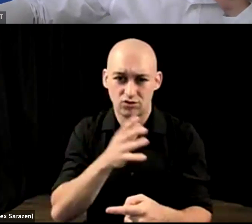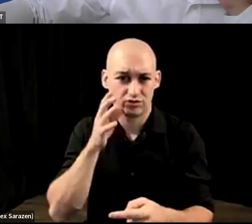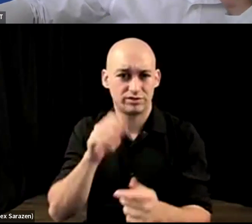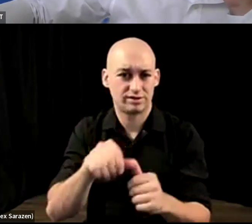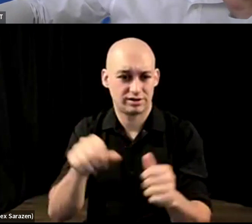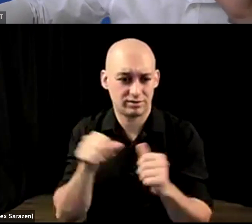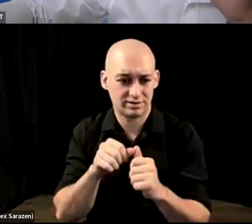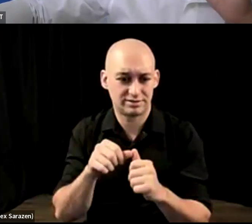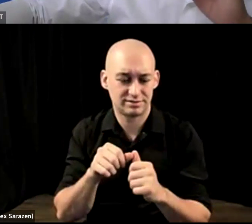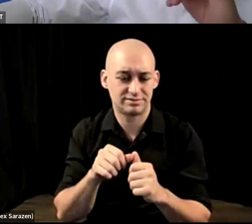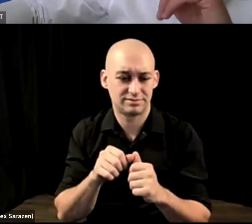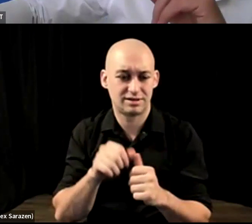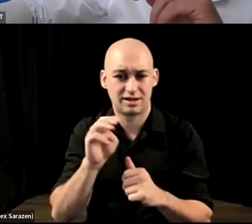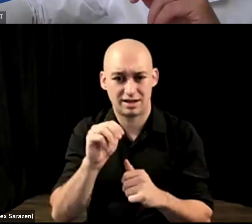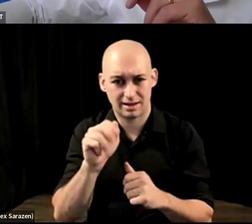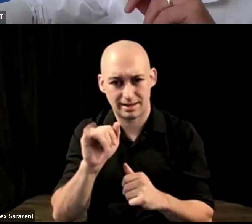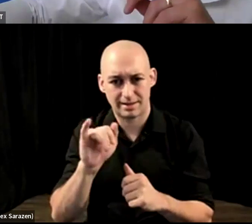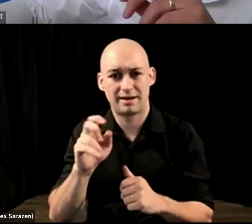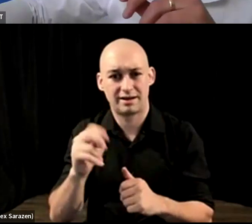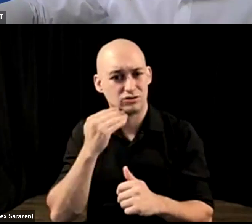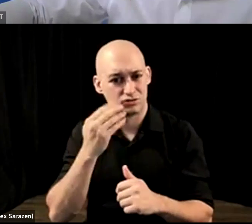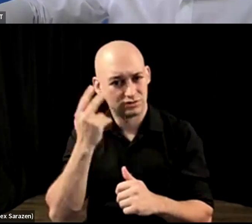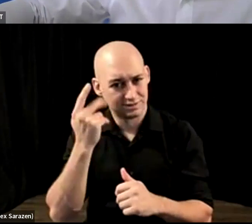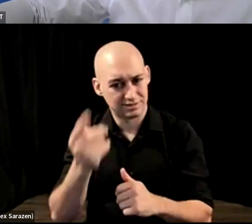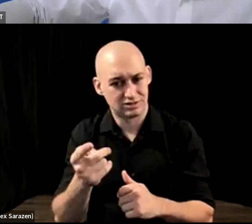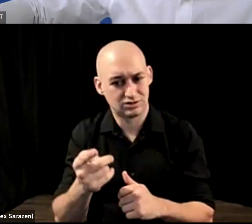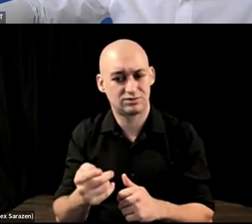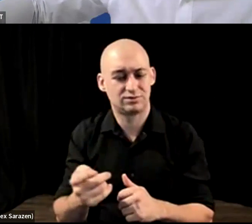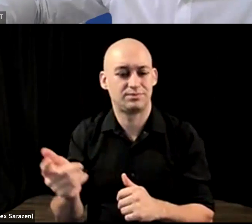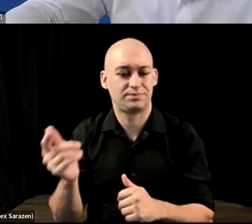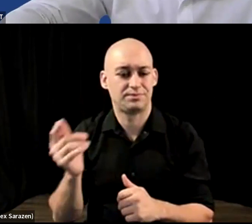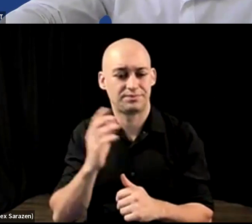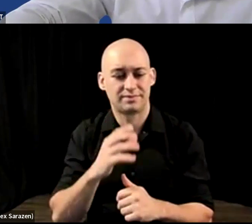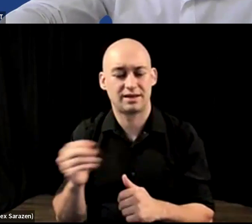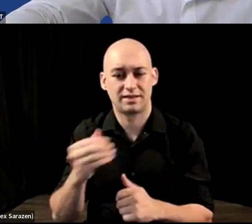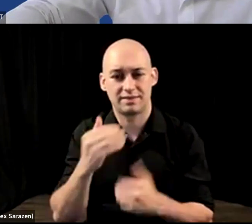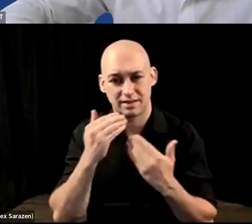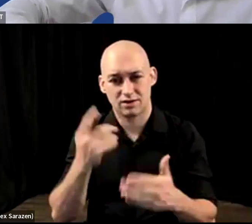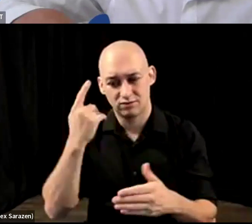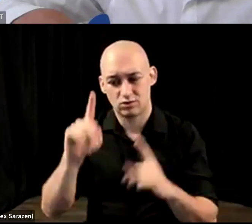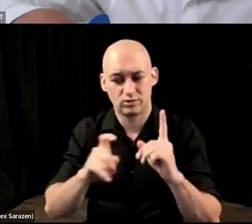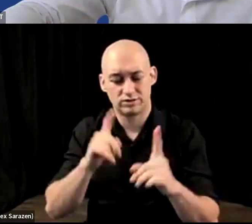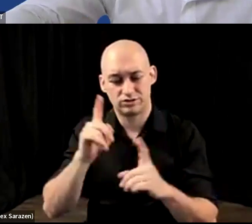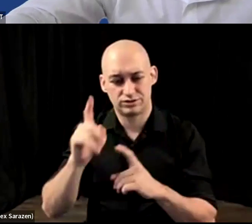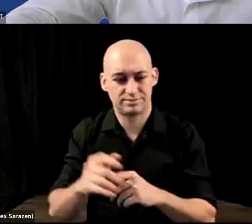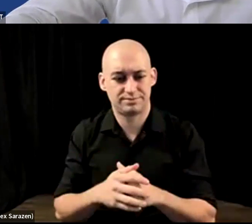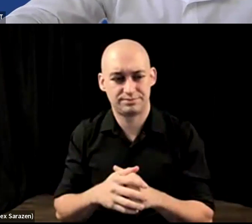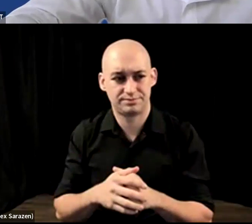Got it, Maiten. Good to see you. And thank you for the question. Yeah, it's great. Hope the new job is working out